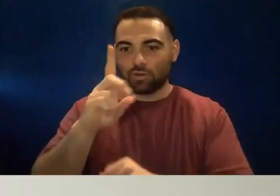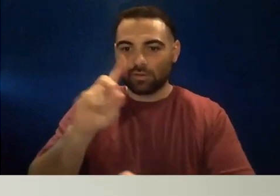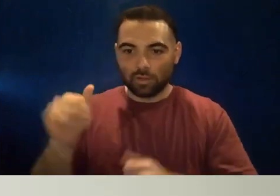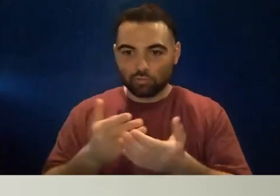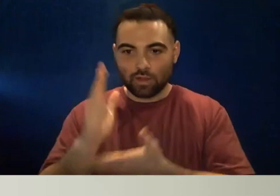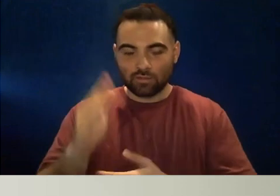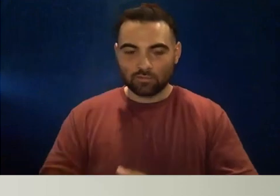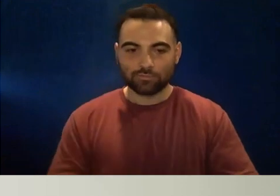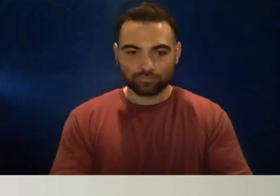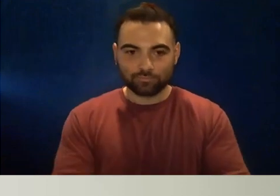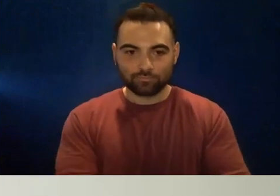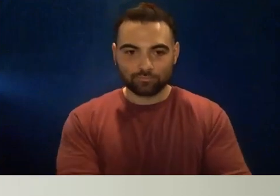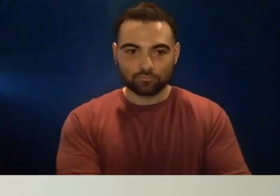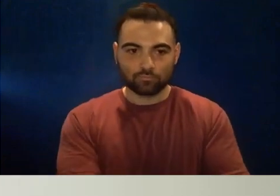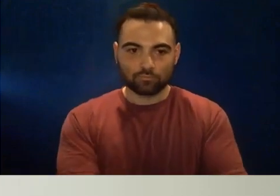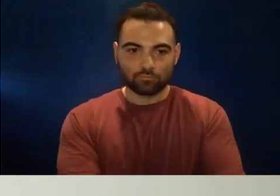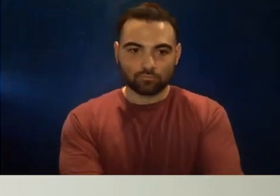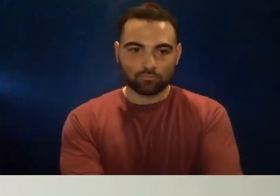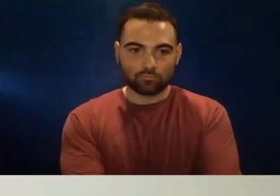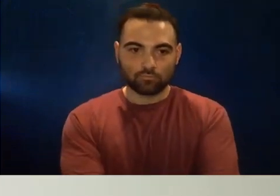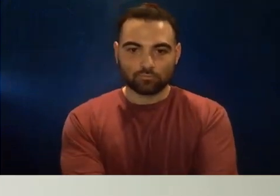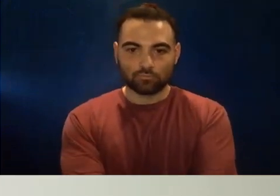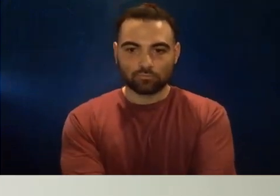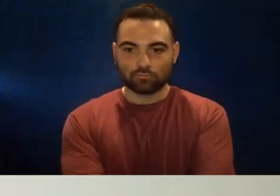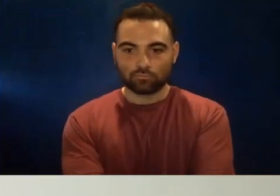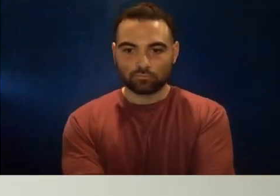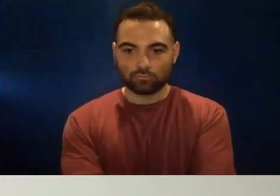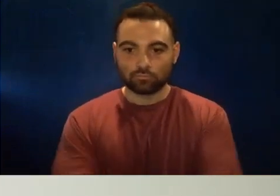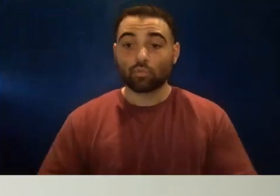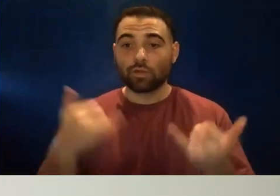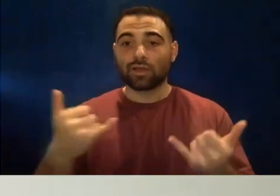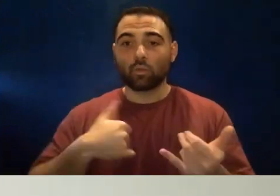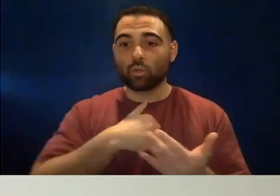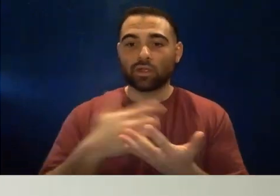So we're currently collecting information that people have materials